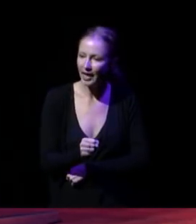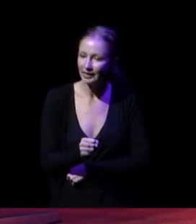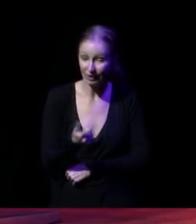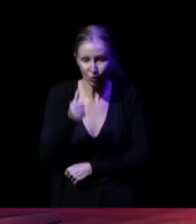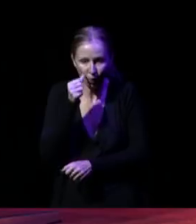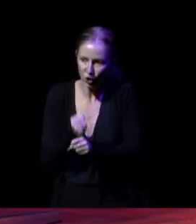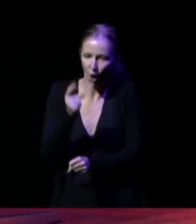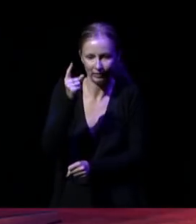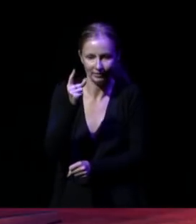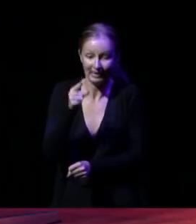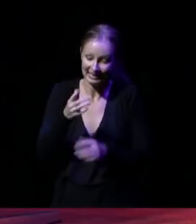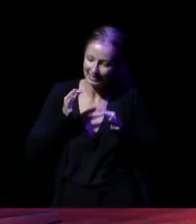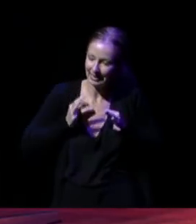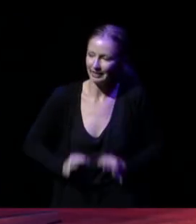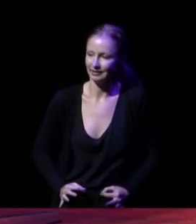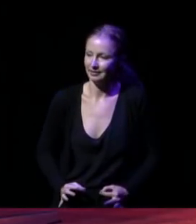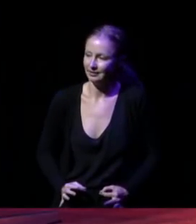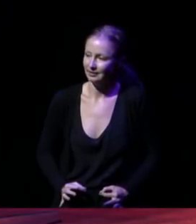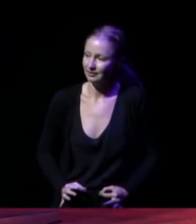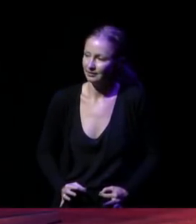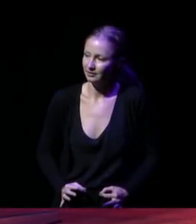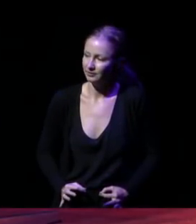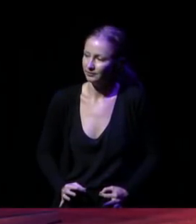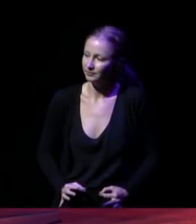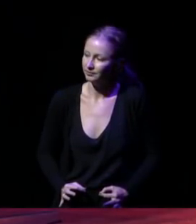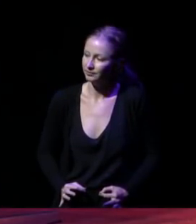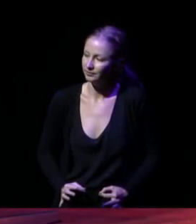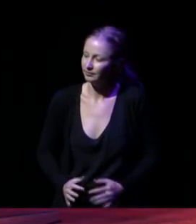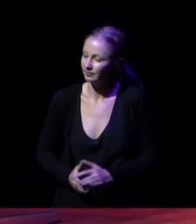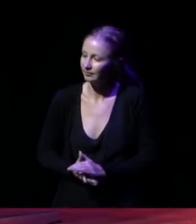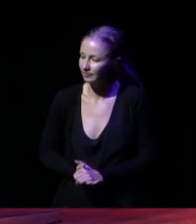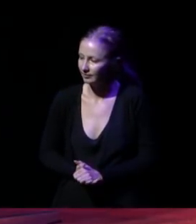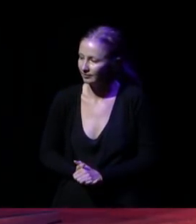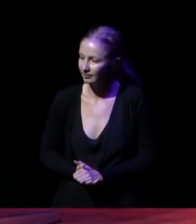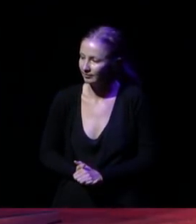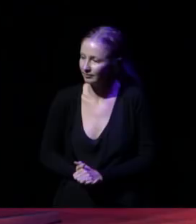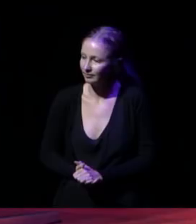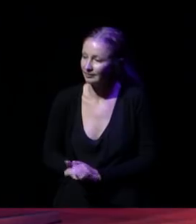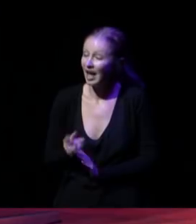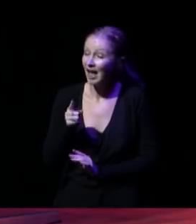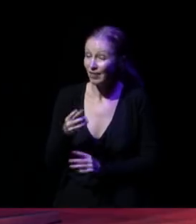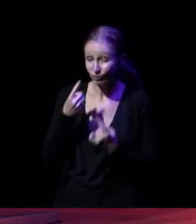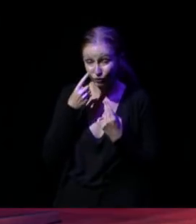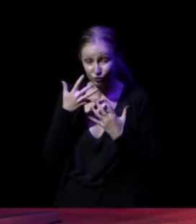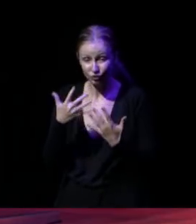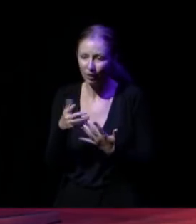and that he was then sort of inhabiting that most vulnerable space and having